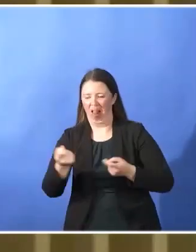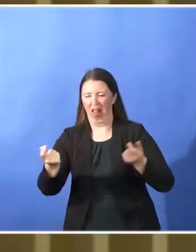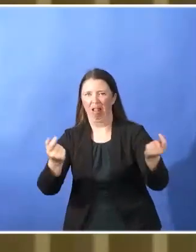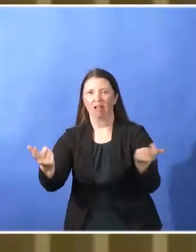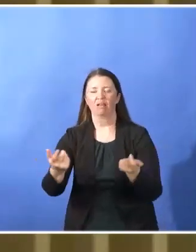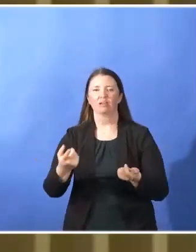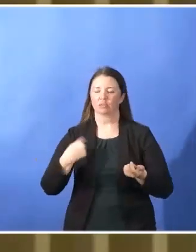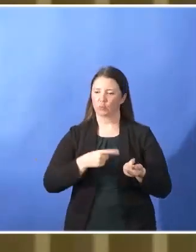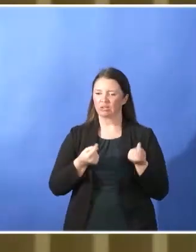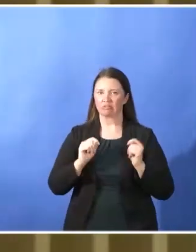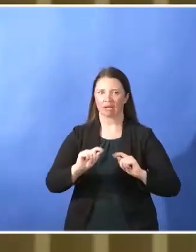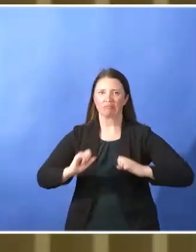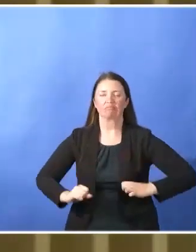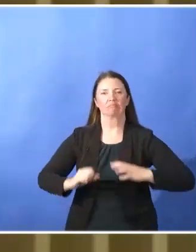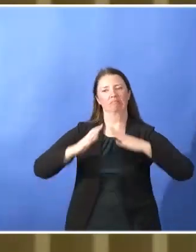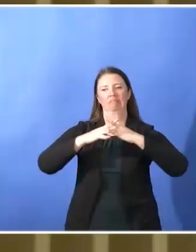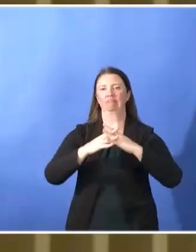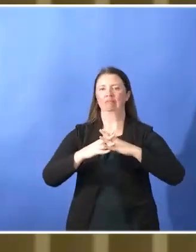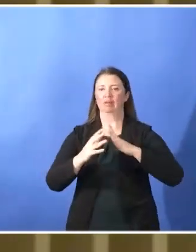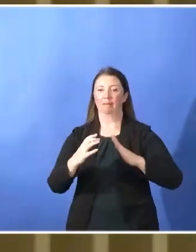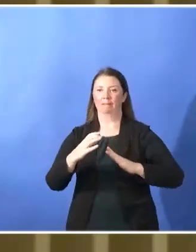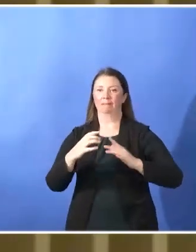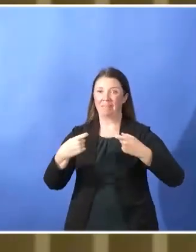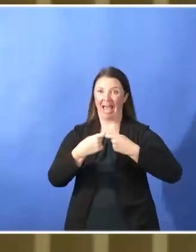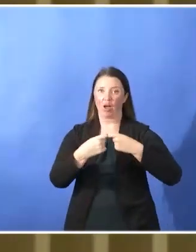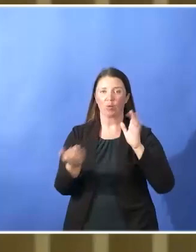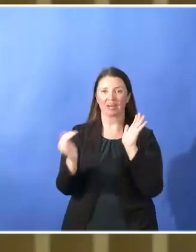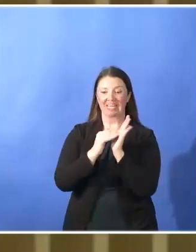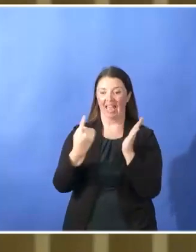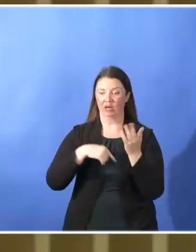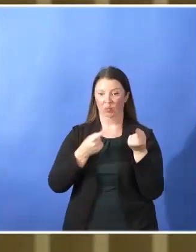YOU CAN SOMETIMES TAKE DOWN INADVERTENTLY TELECOM LINES.